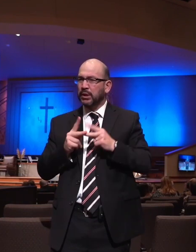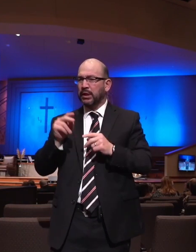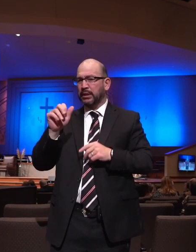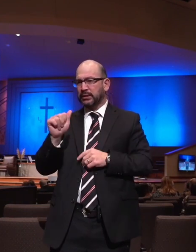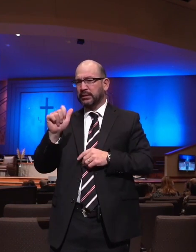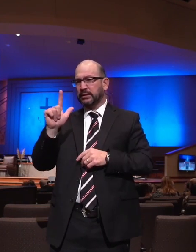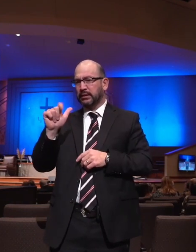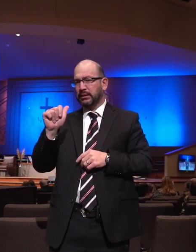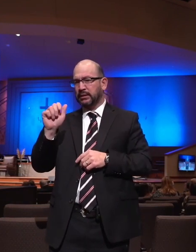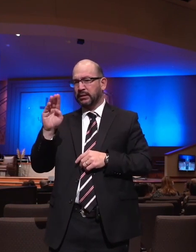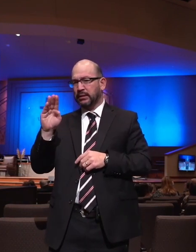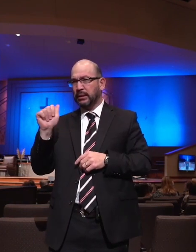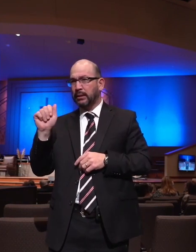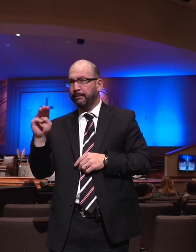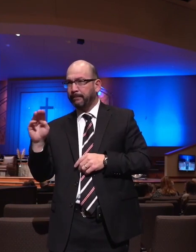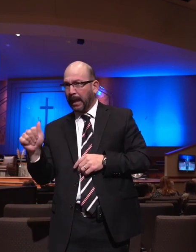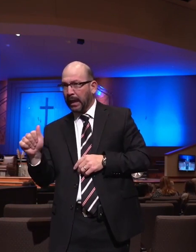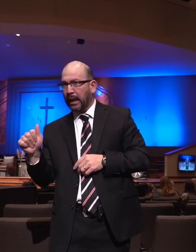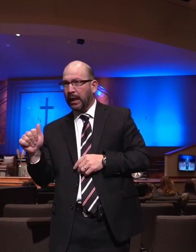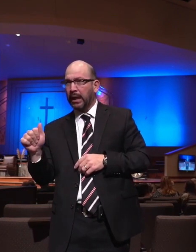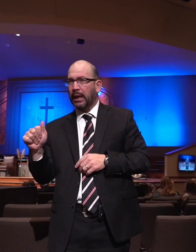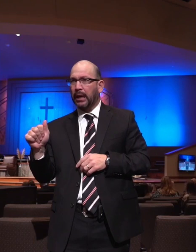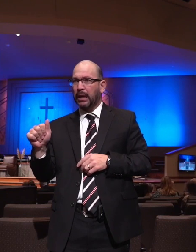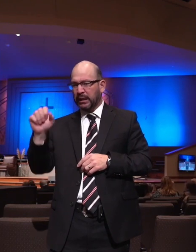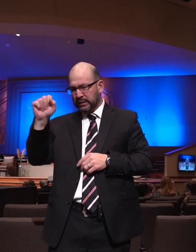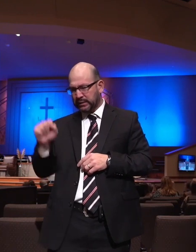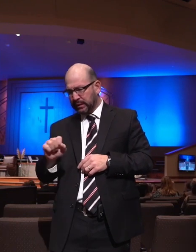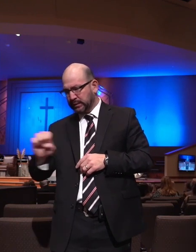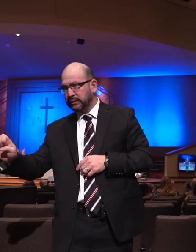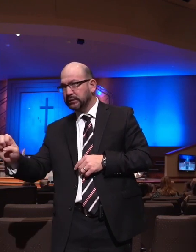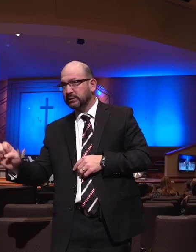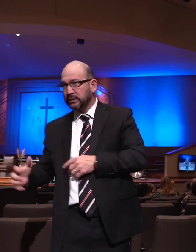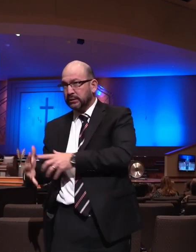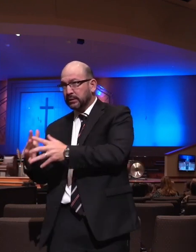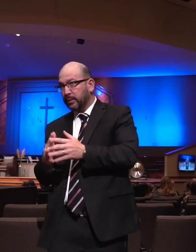do this every third Thursday I think of the month and I have the opportunity to